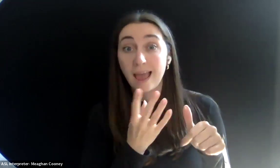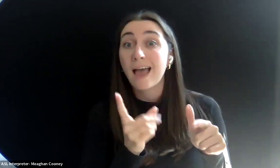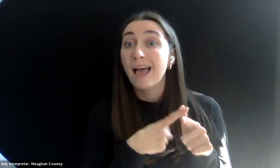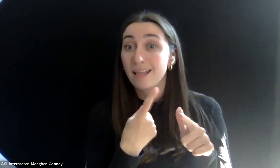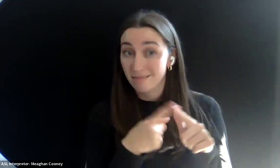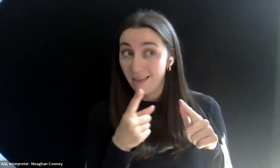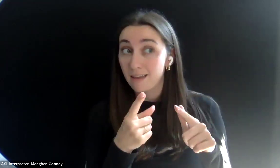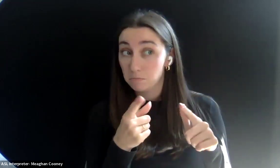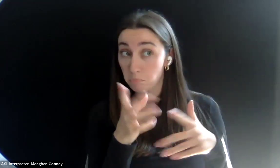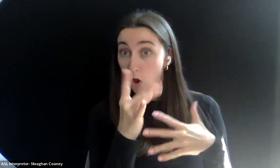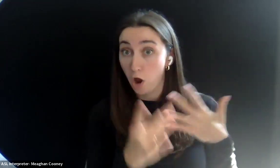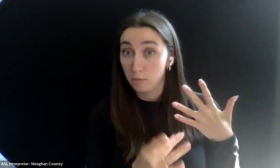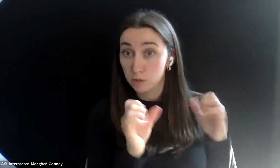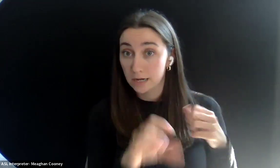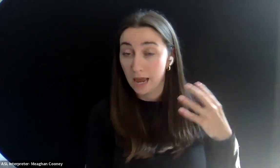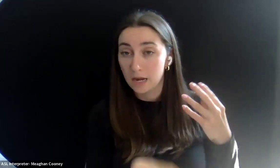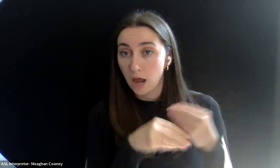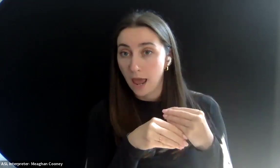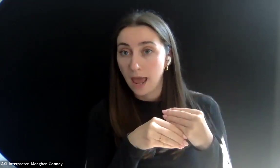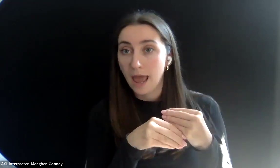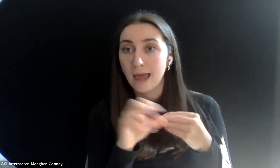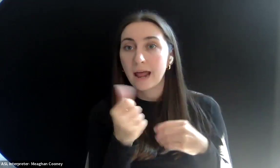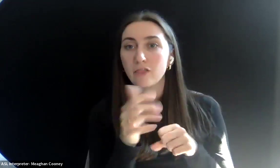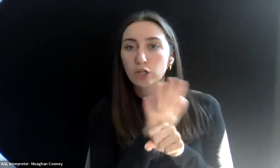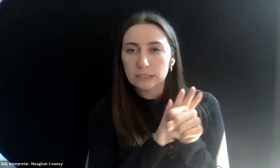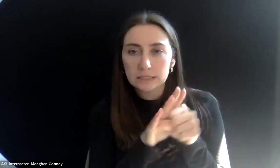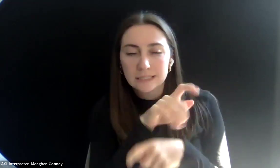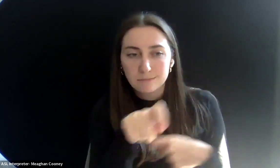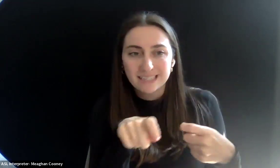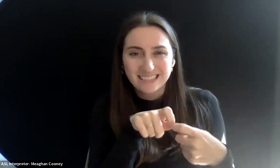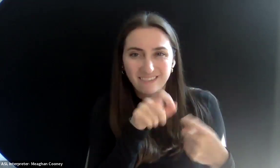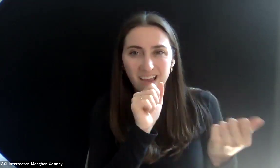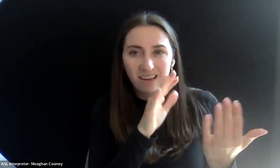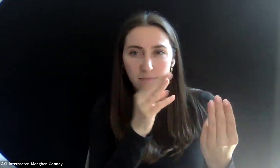provide alternative site specific methodology at the proponents option.